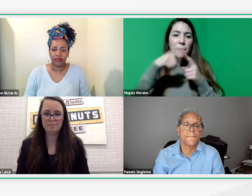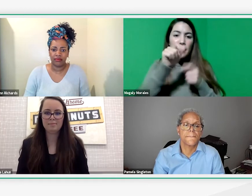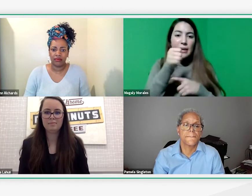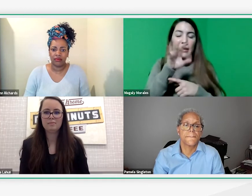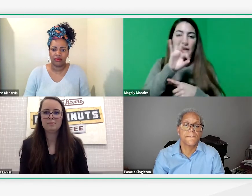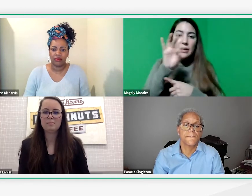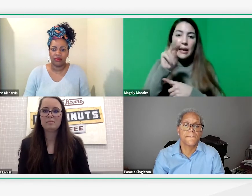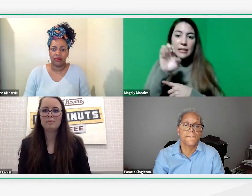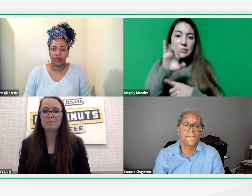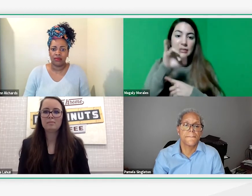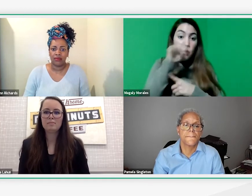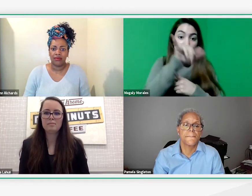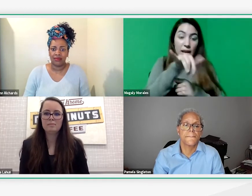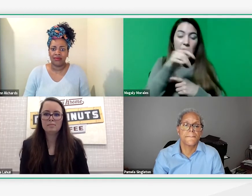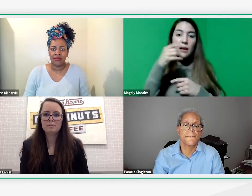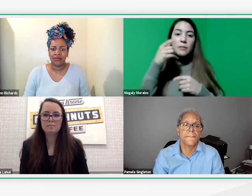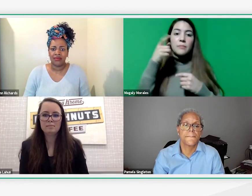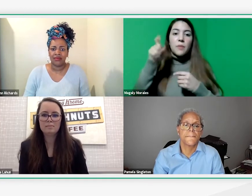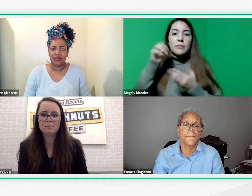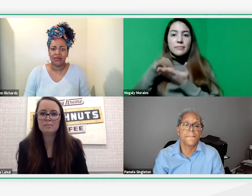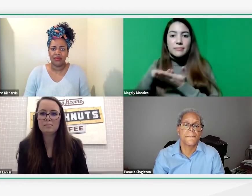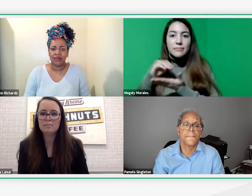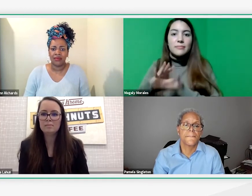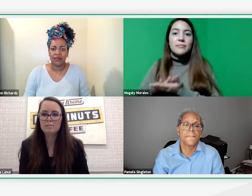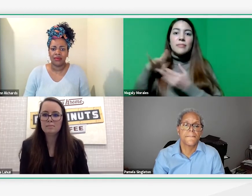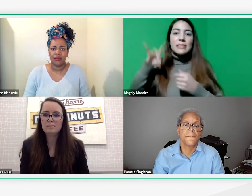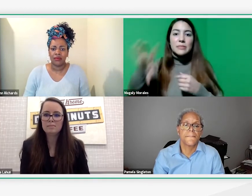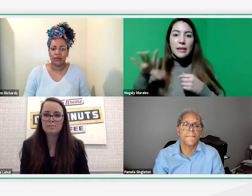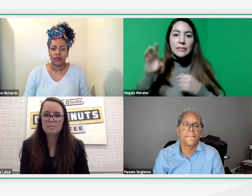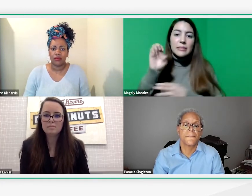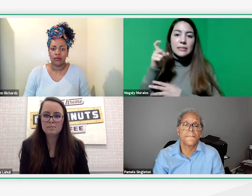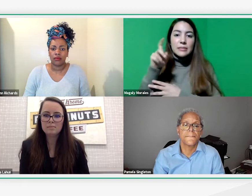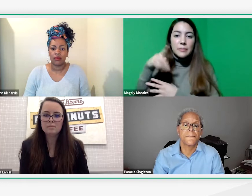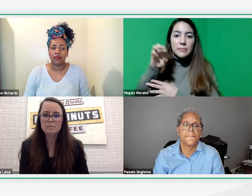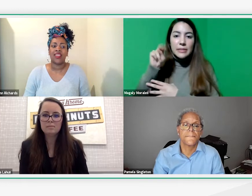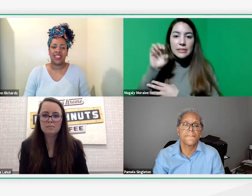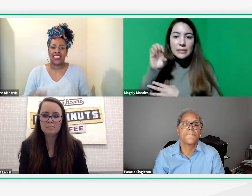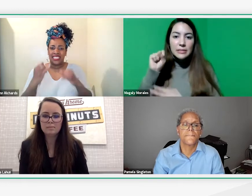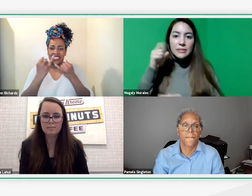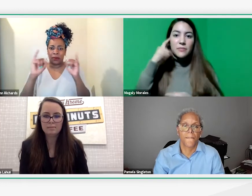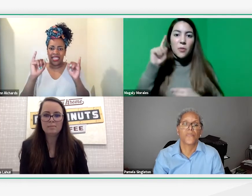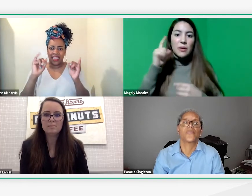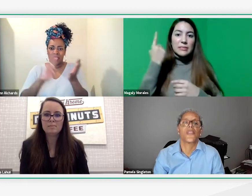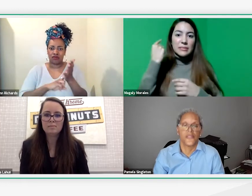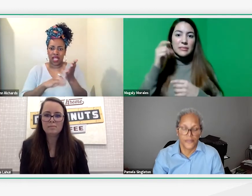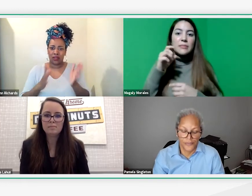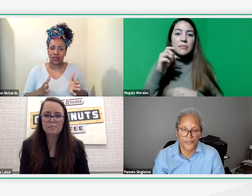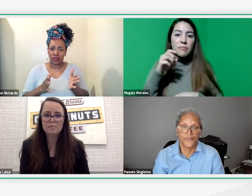Yes. So, we have the 1099-NEC. That's for independent contractors and